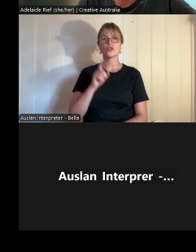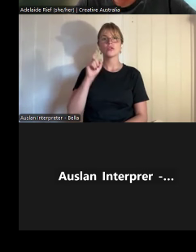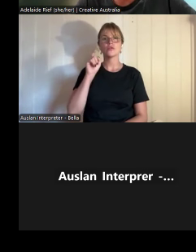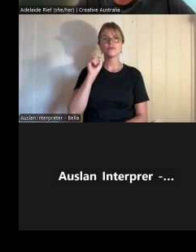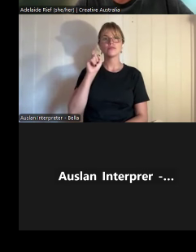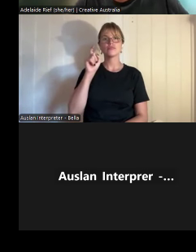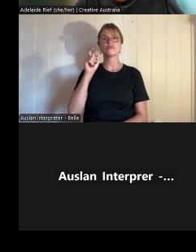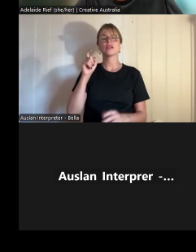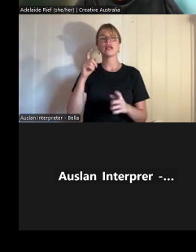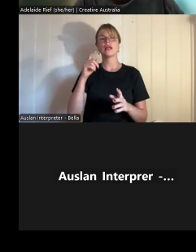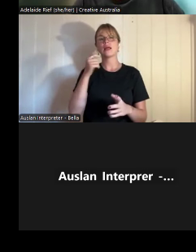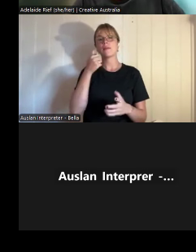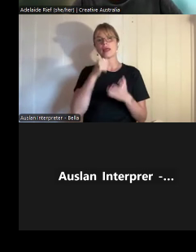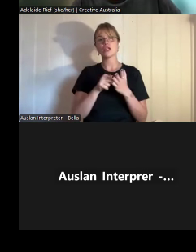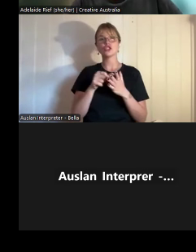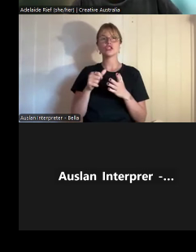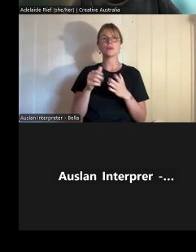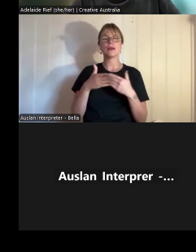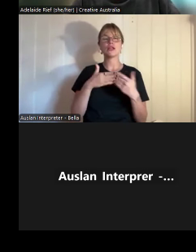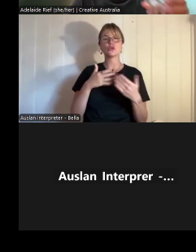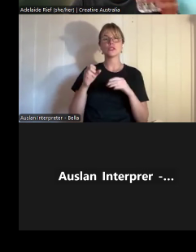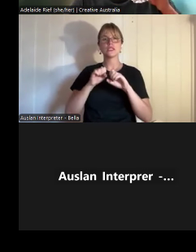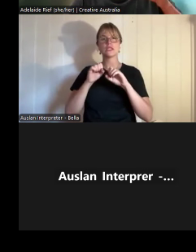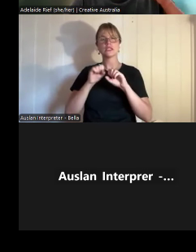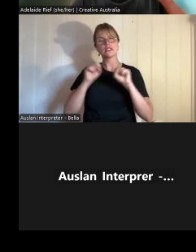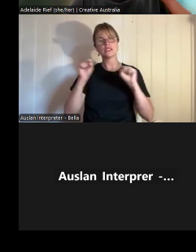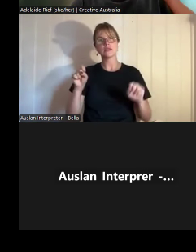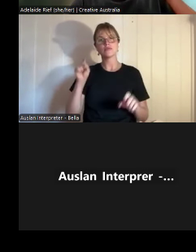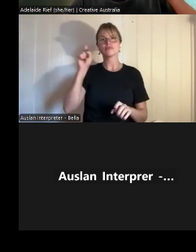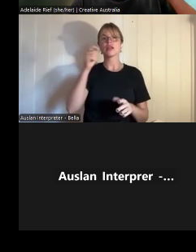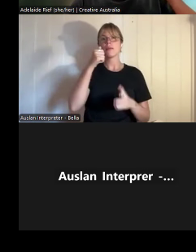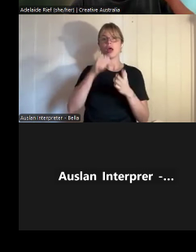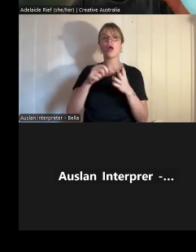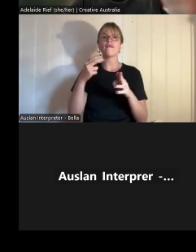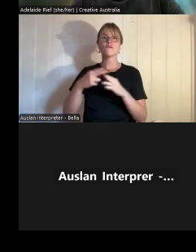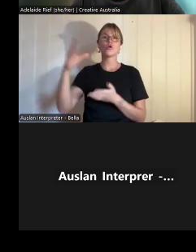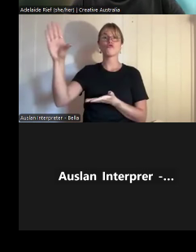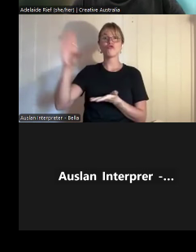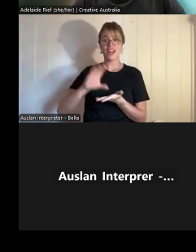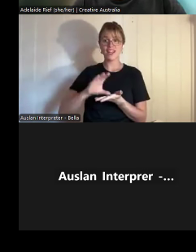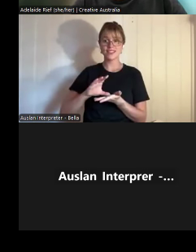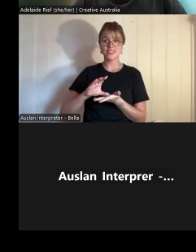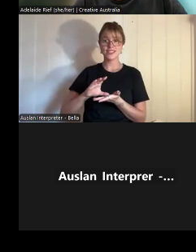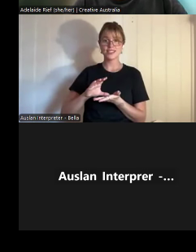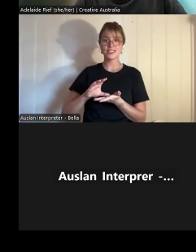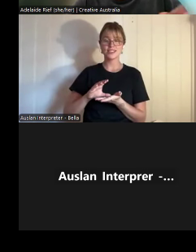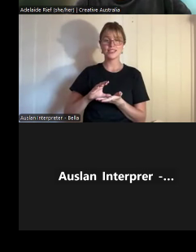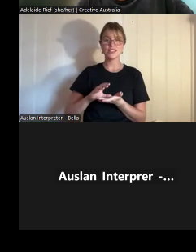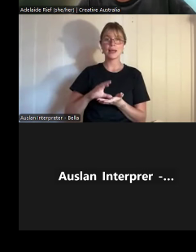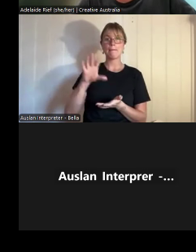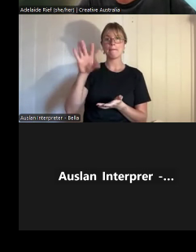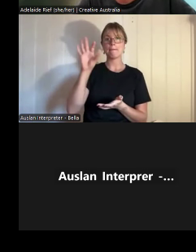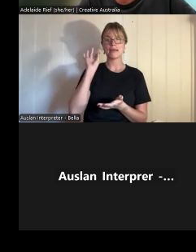system and choose "apply for a grant". And you will choose from the list of opportunities,